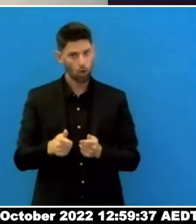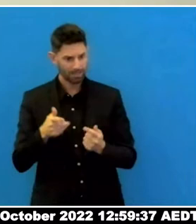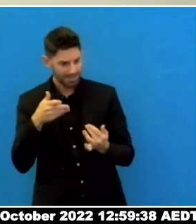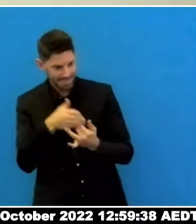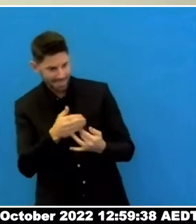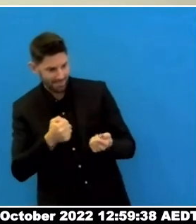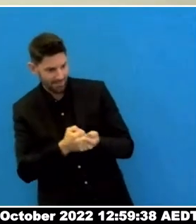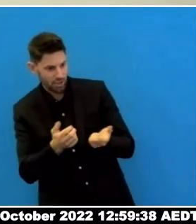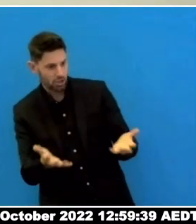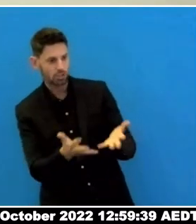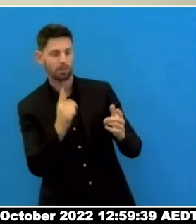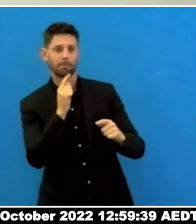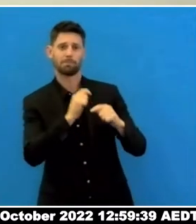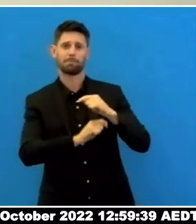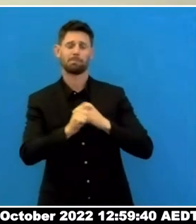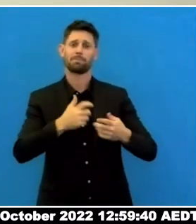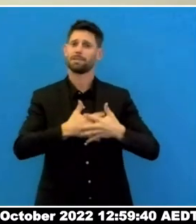would make a significant difference.